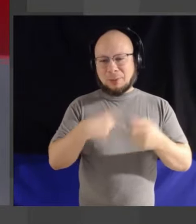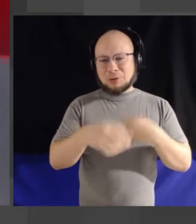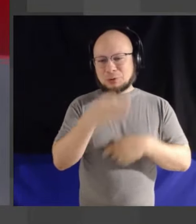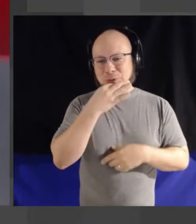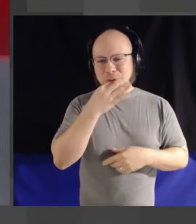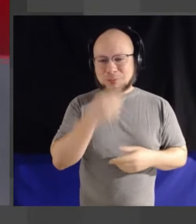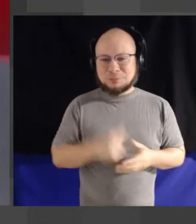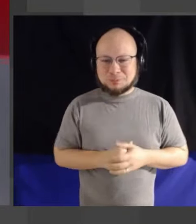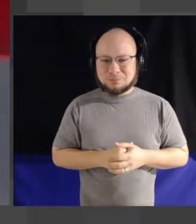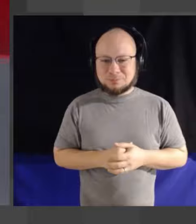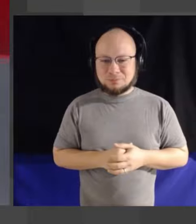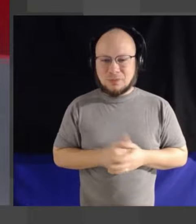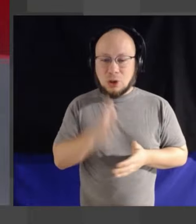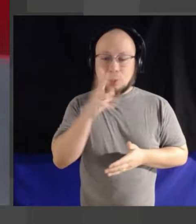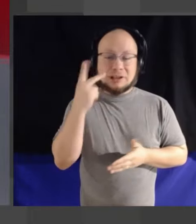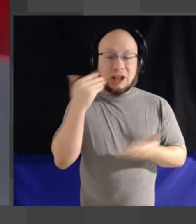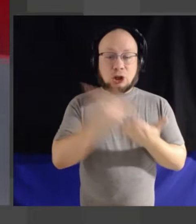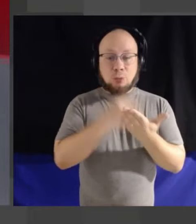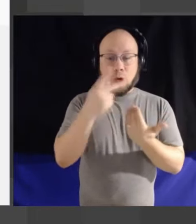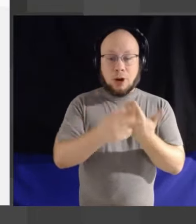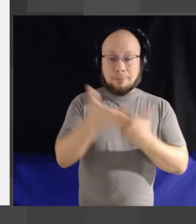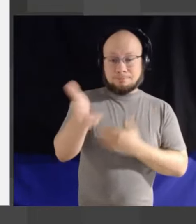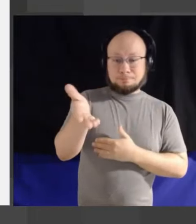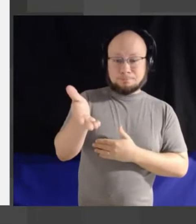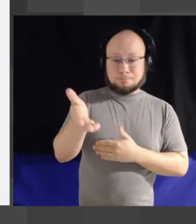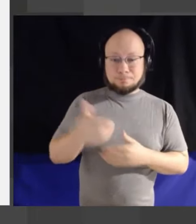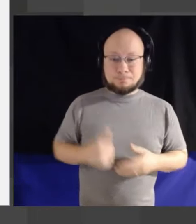ON THE WAY.